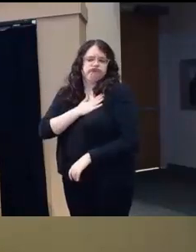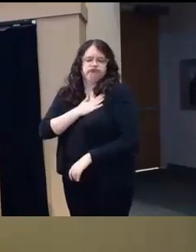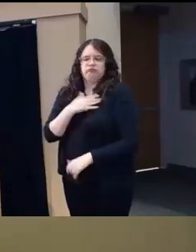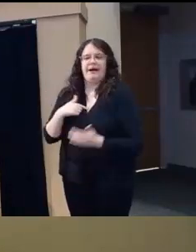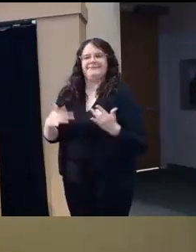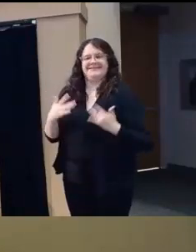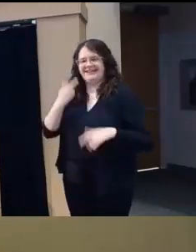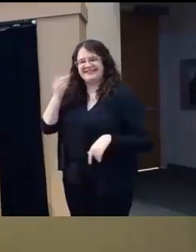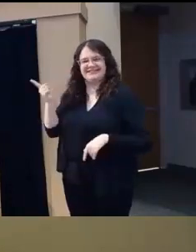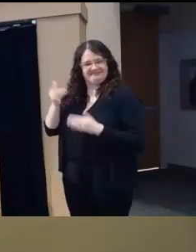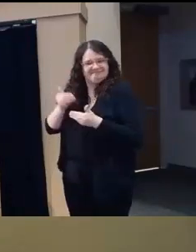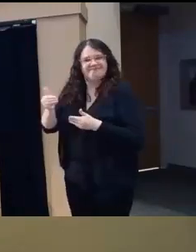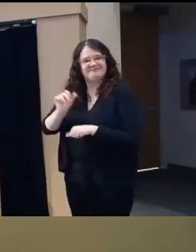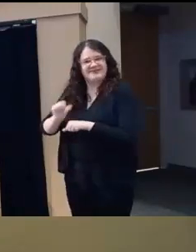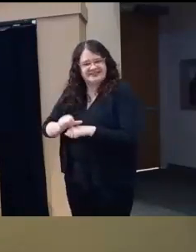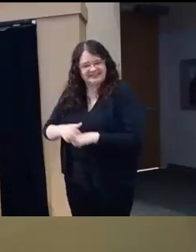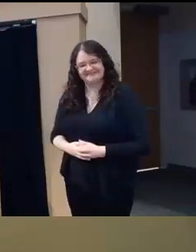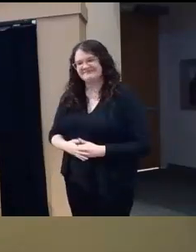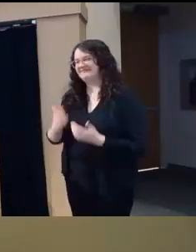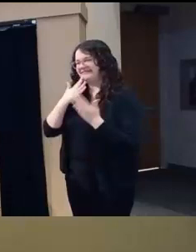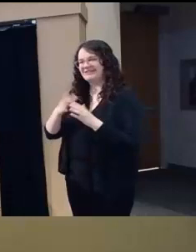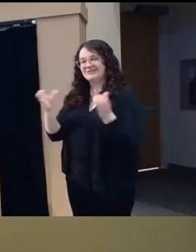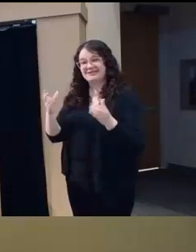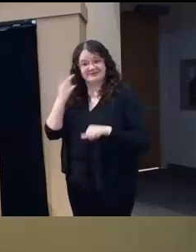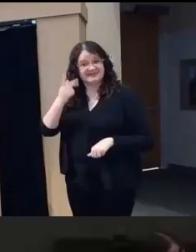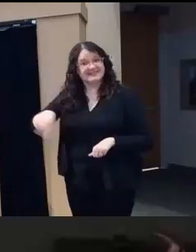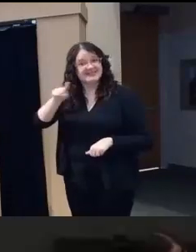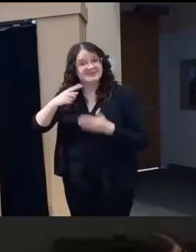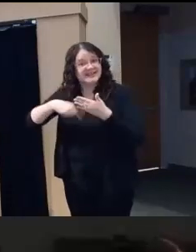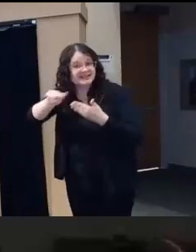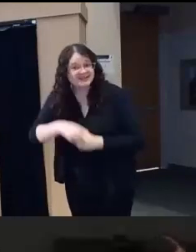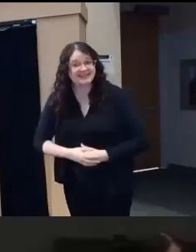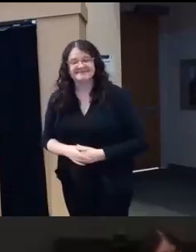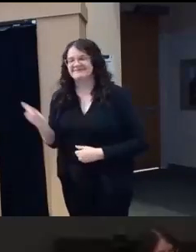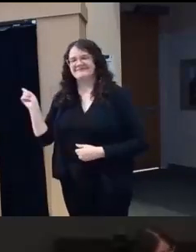go next so thank you very much and we'll see you all next week great thank you thank you everybody